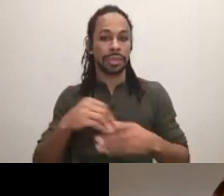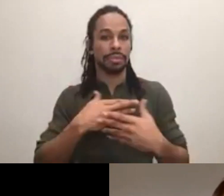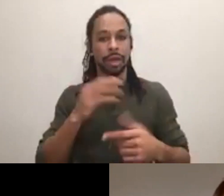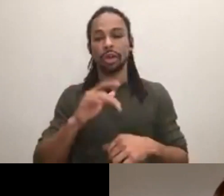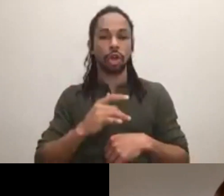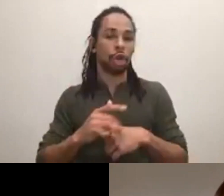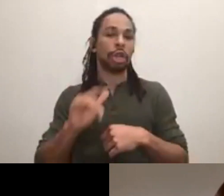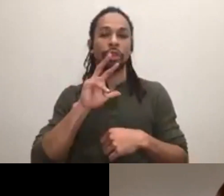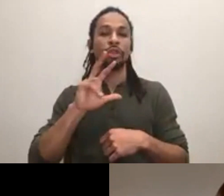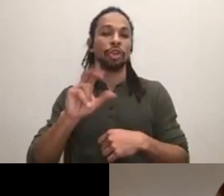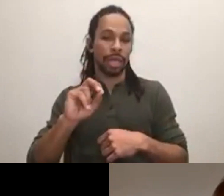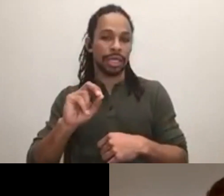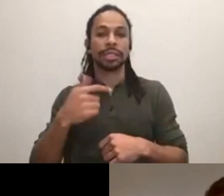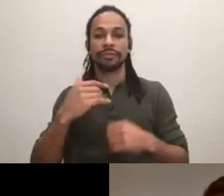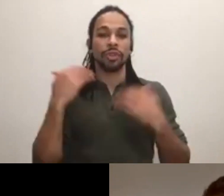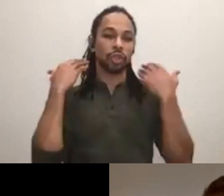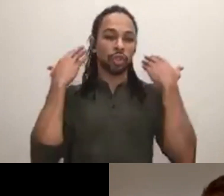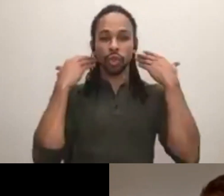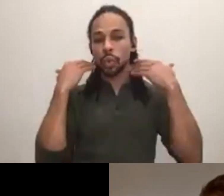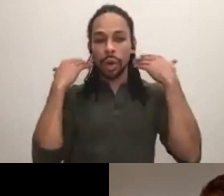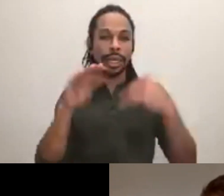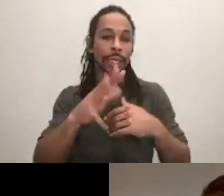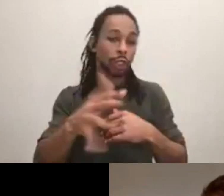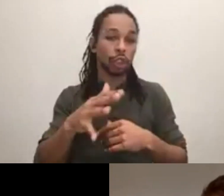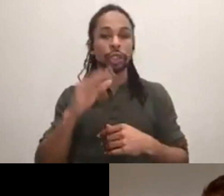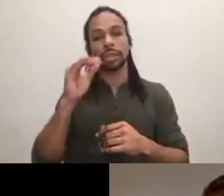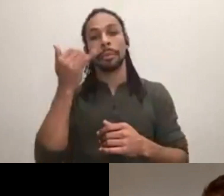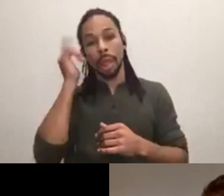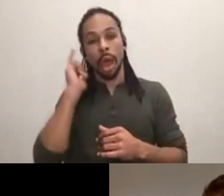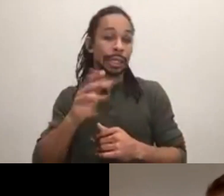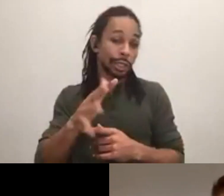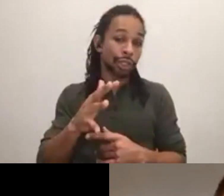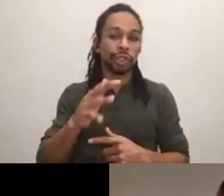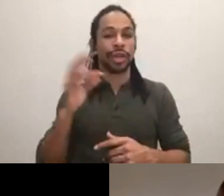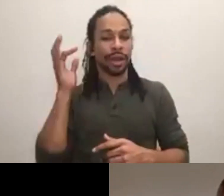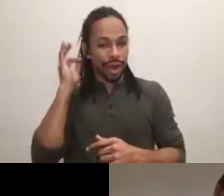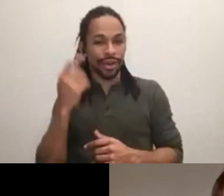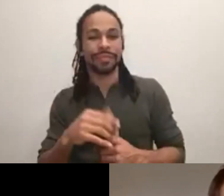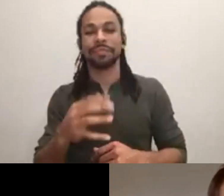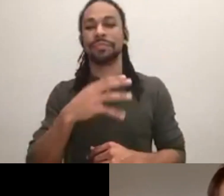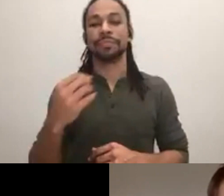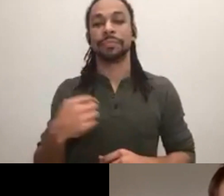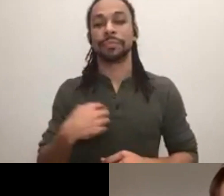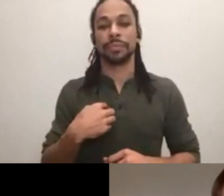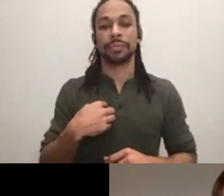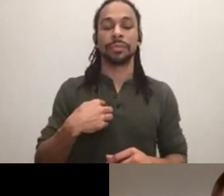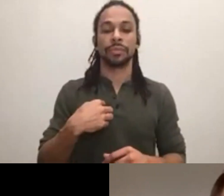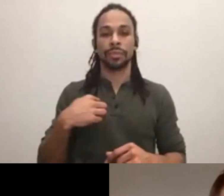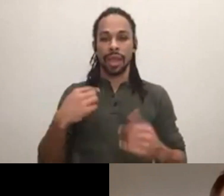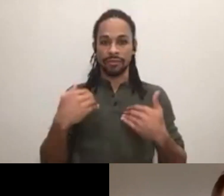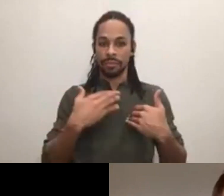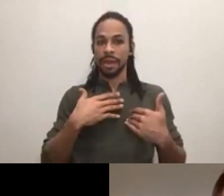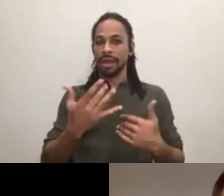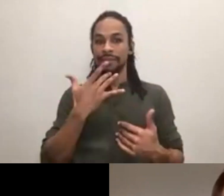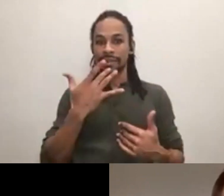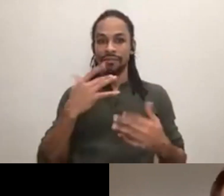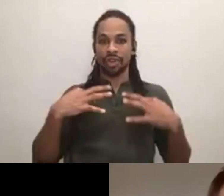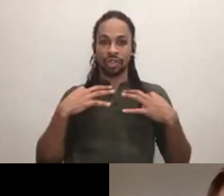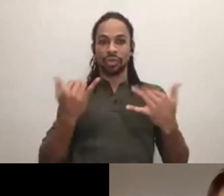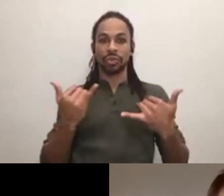short-ish blondish hair. And today I'm wearing my favorite shirt which is a blue turtleneck